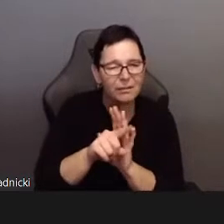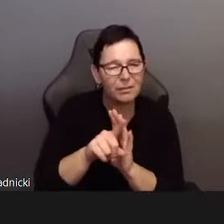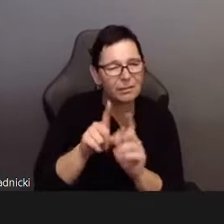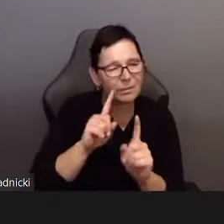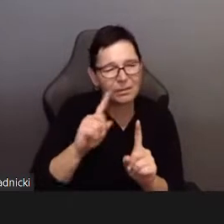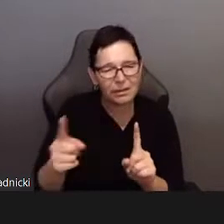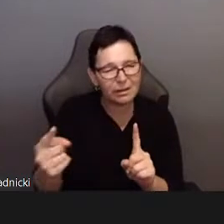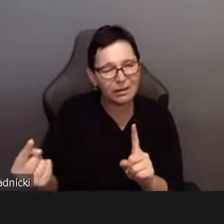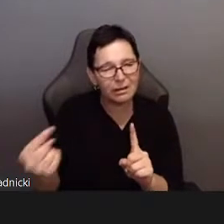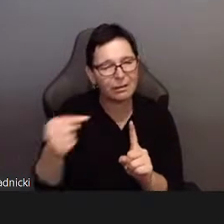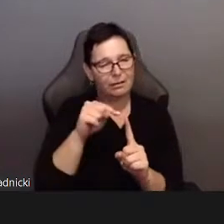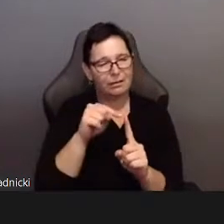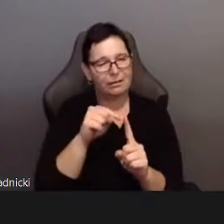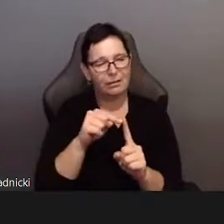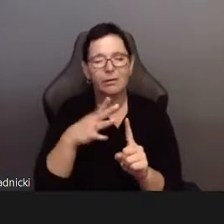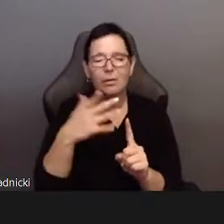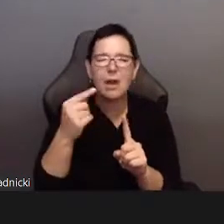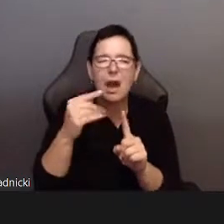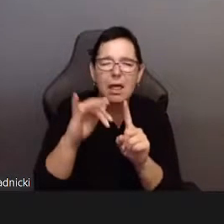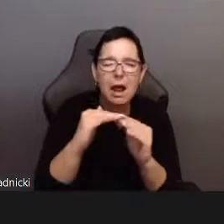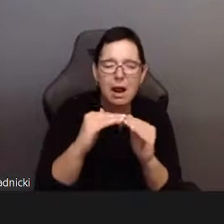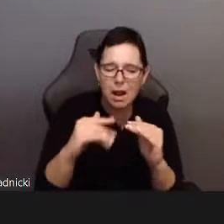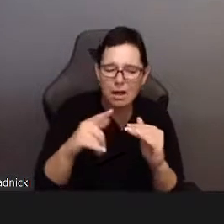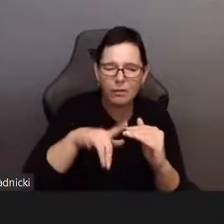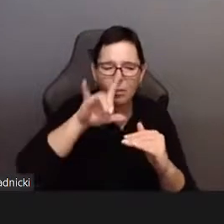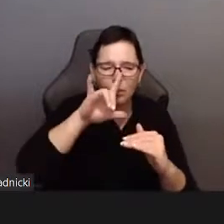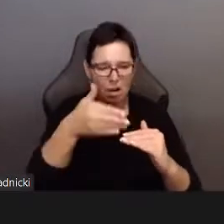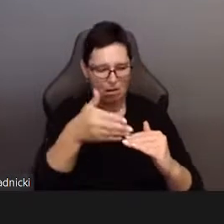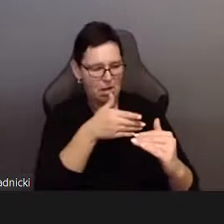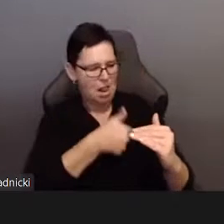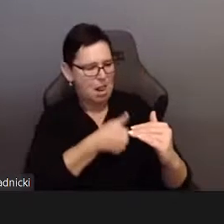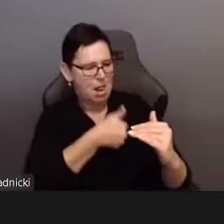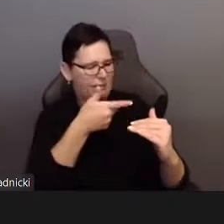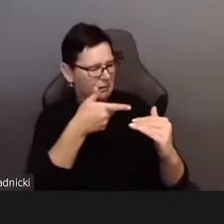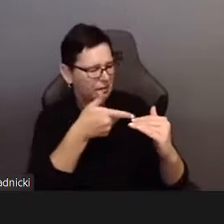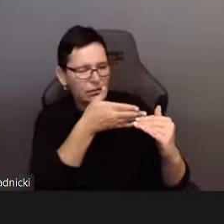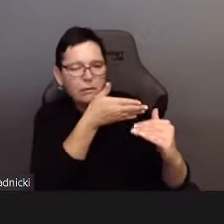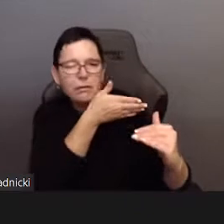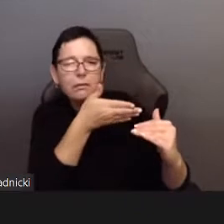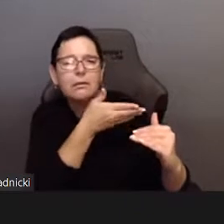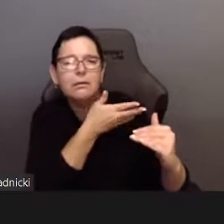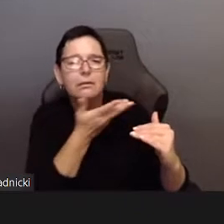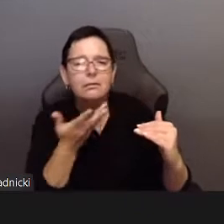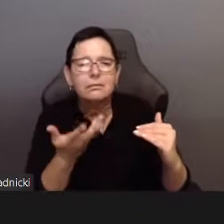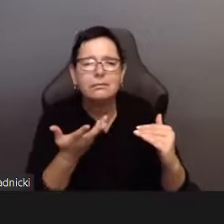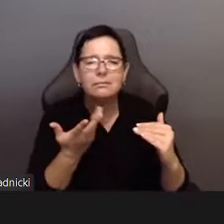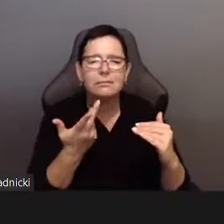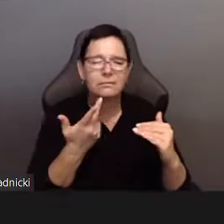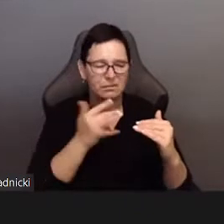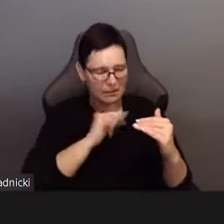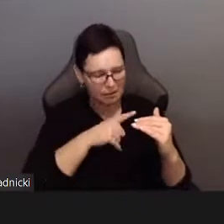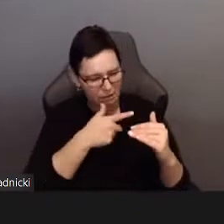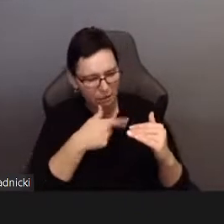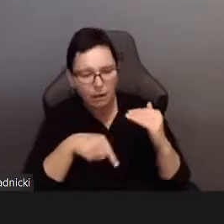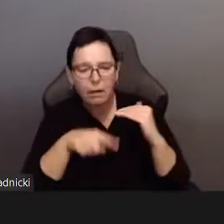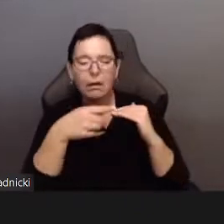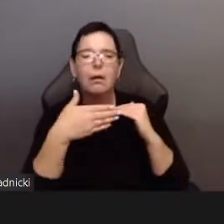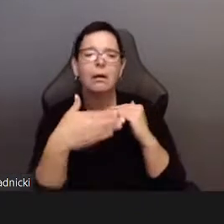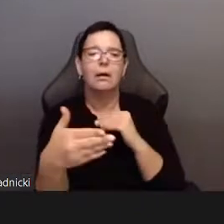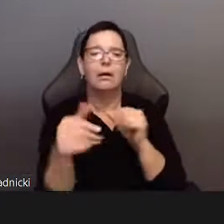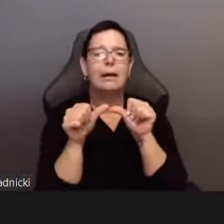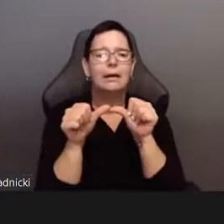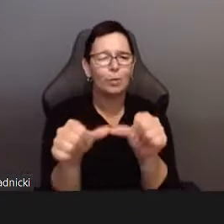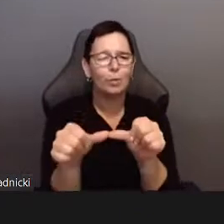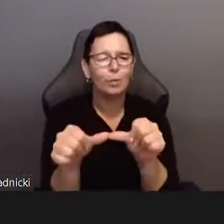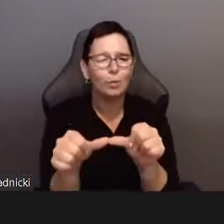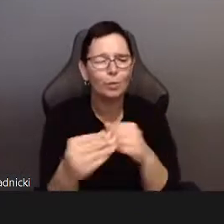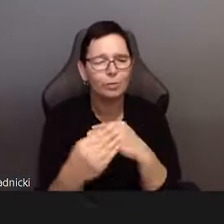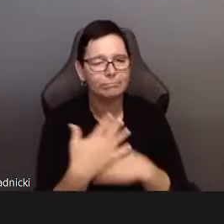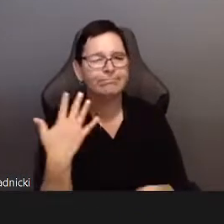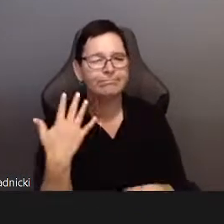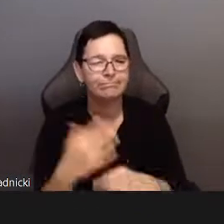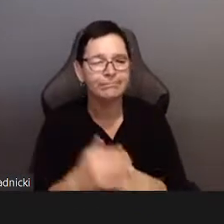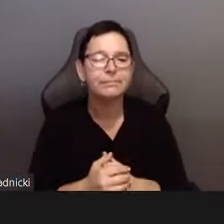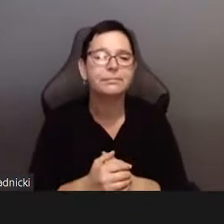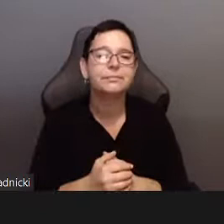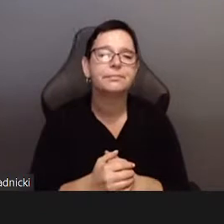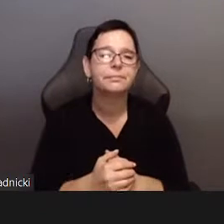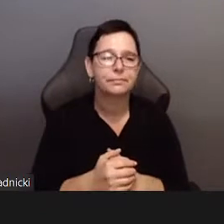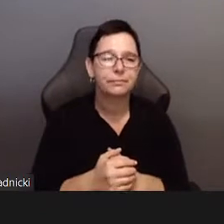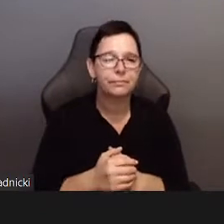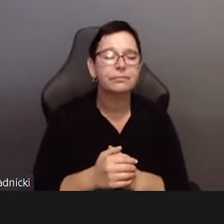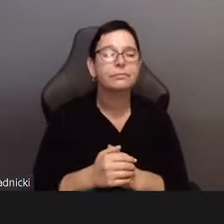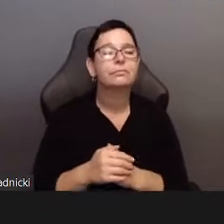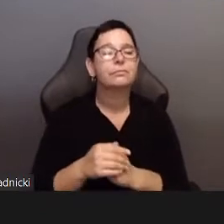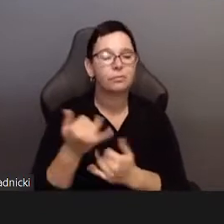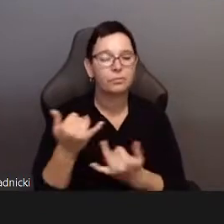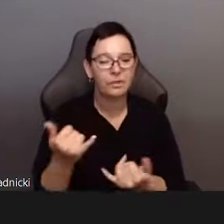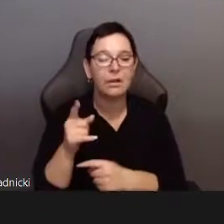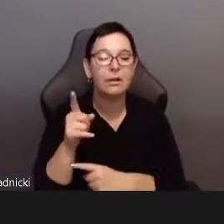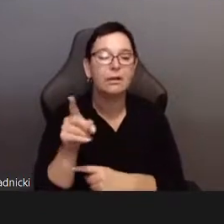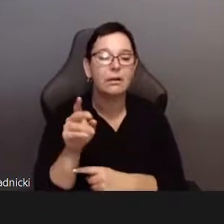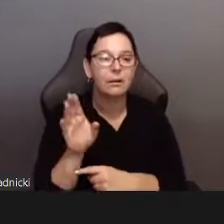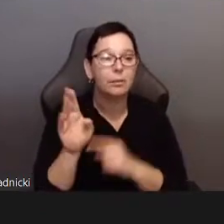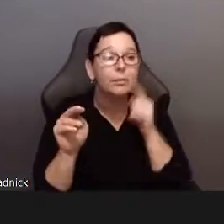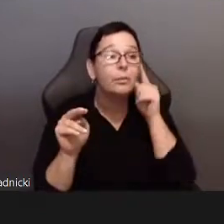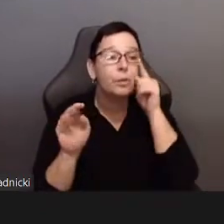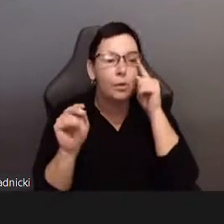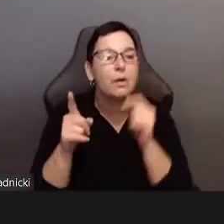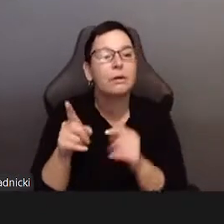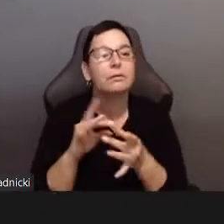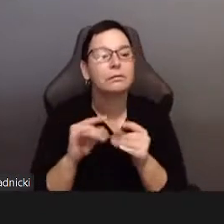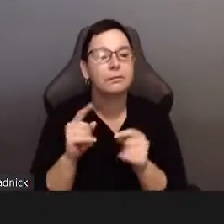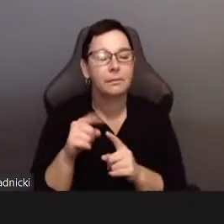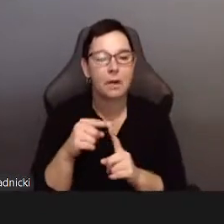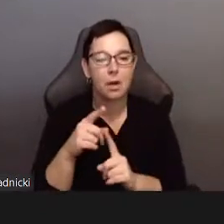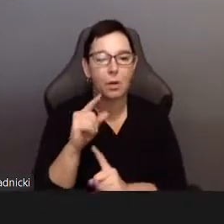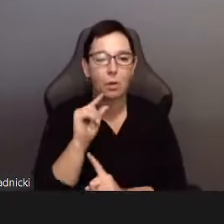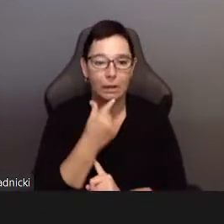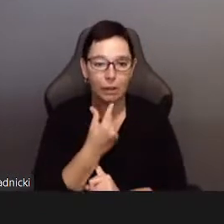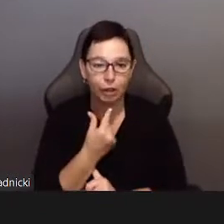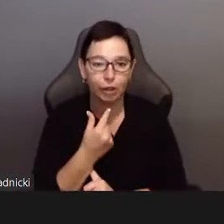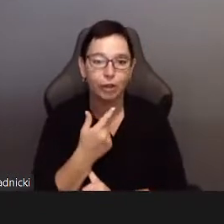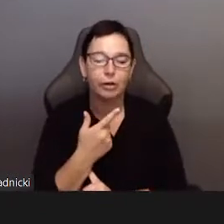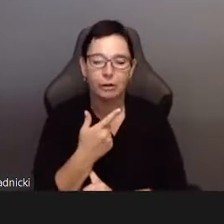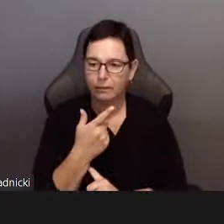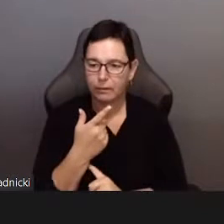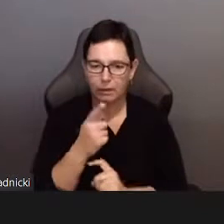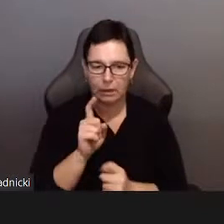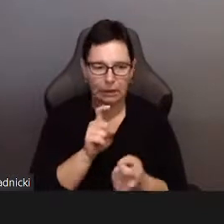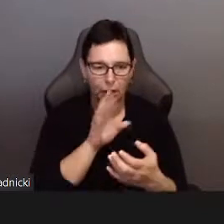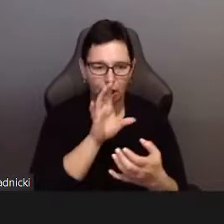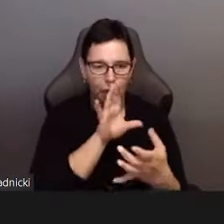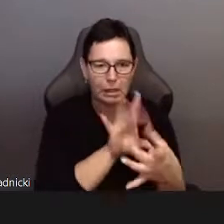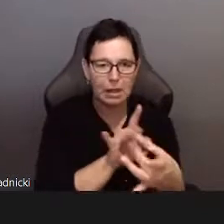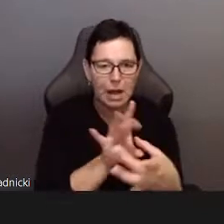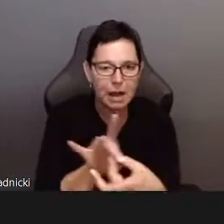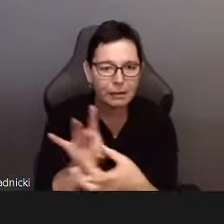It is a will to start from zero, a will to begin again.